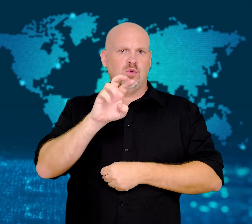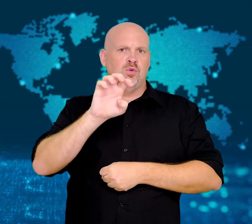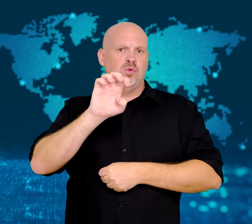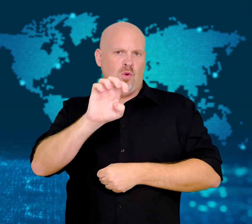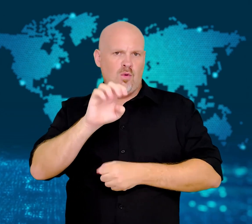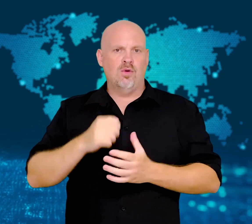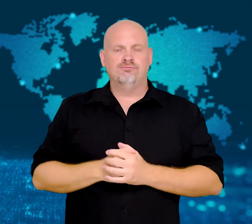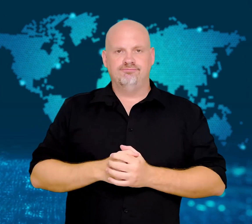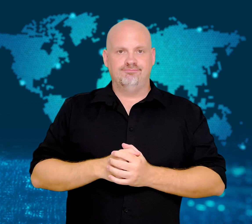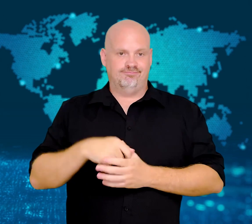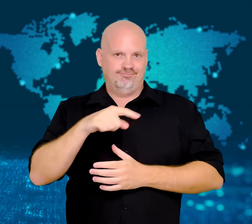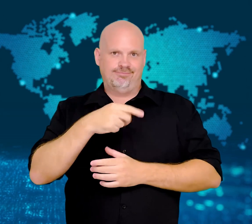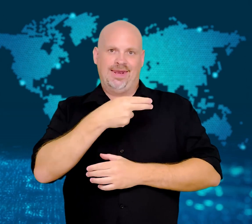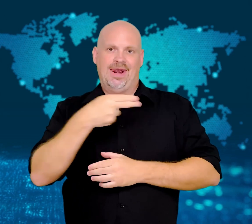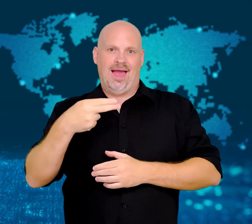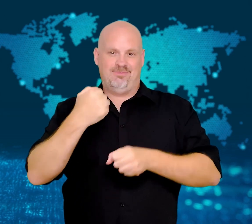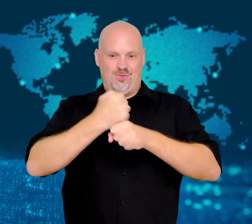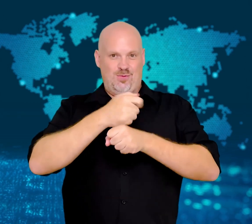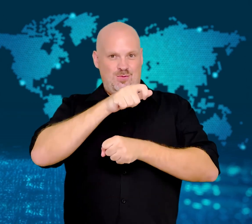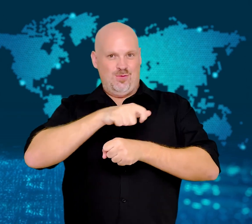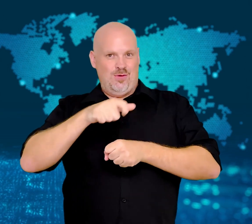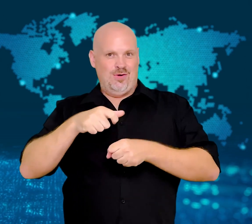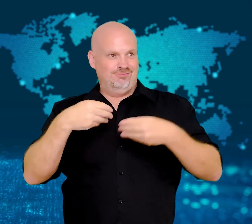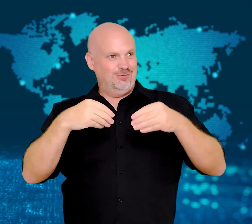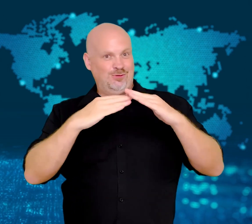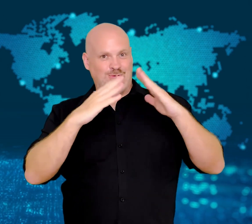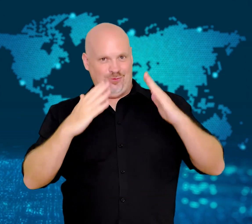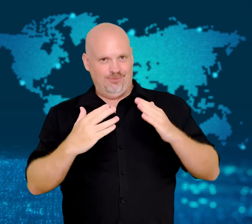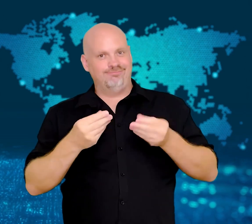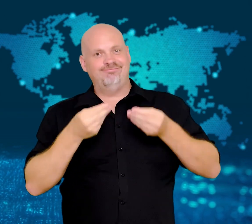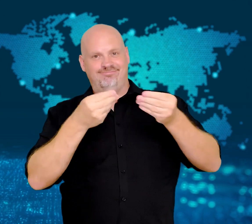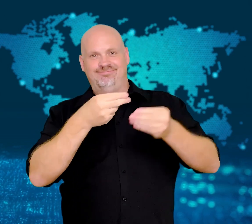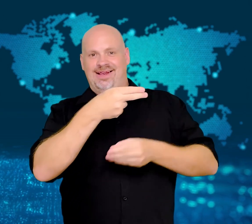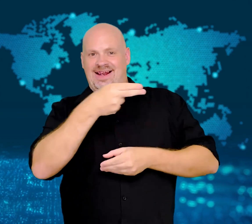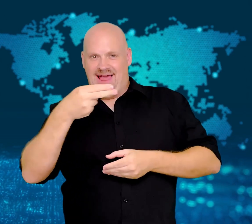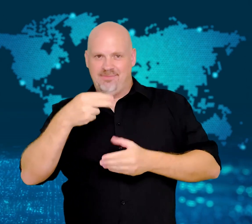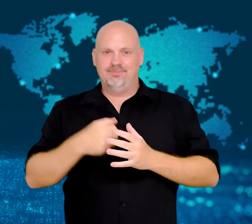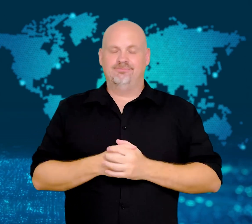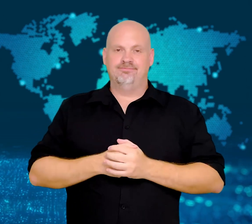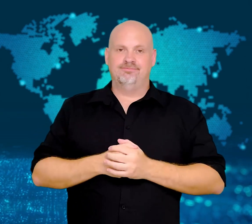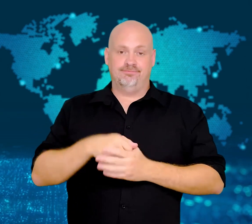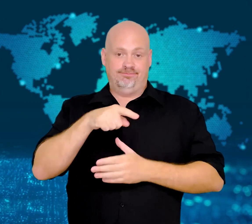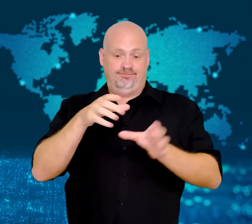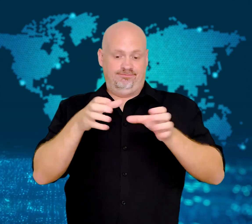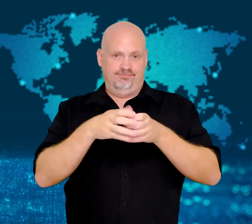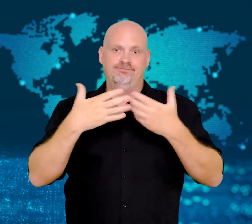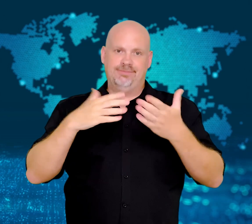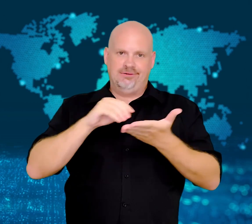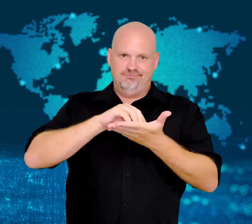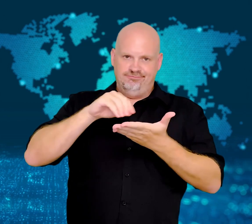Organized Retail Employees (CORE) by the Maryland workers.